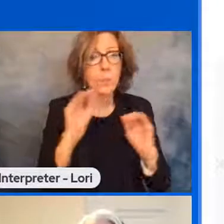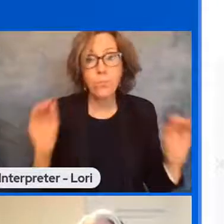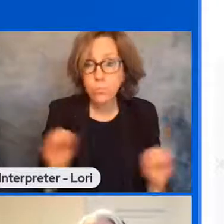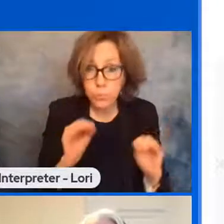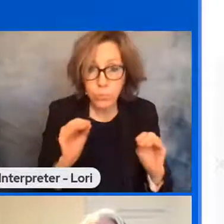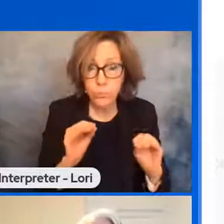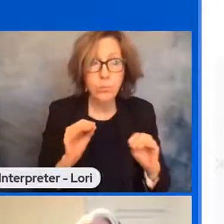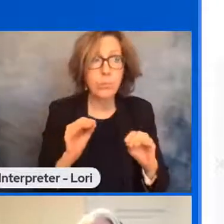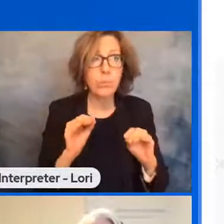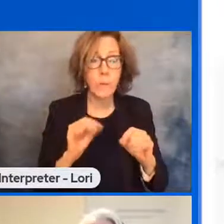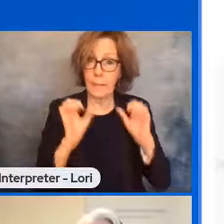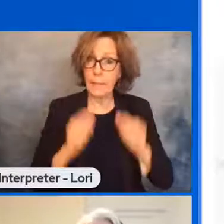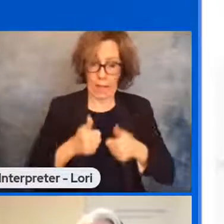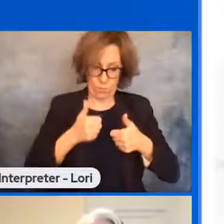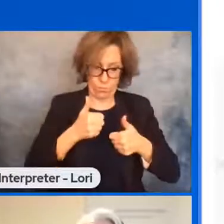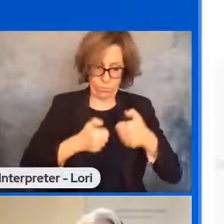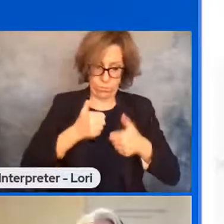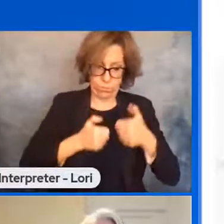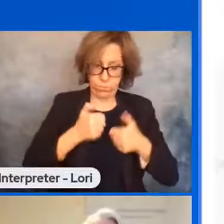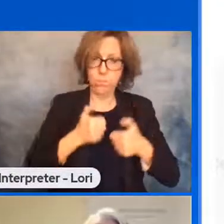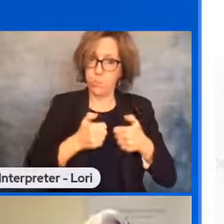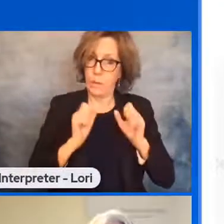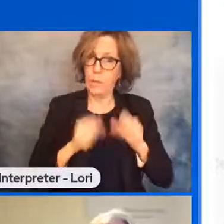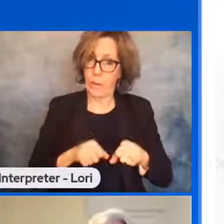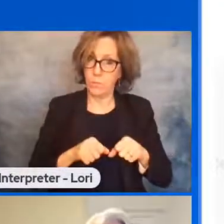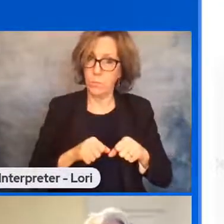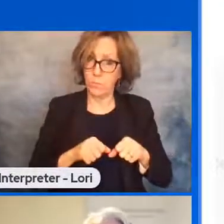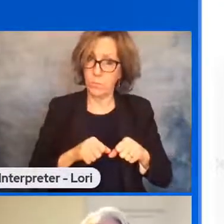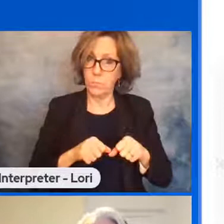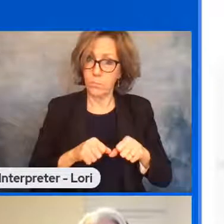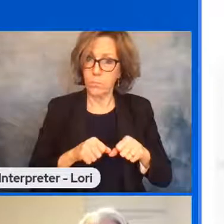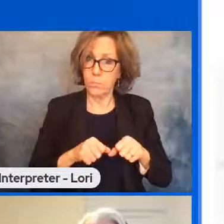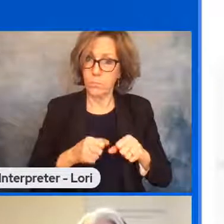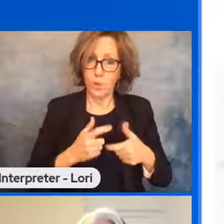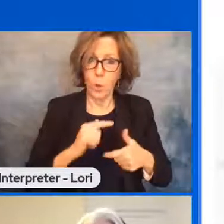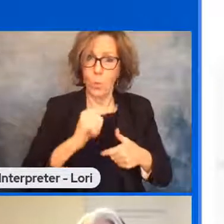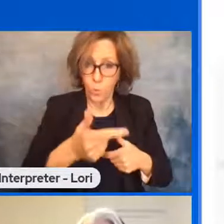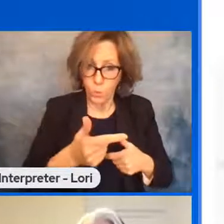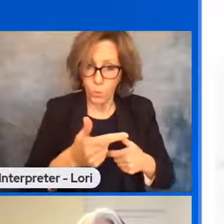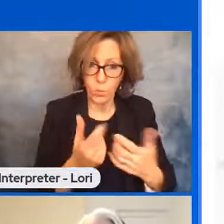where you can type your words back, so you can have a real conversation with someone.